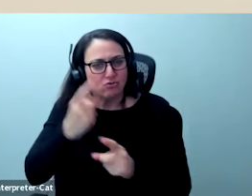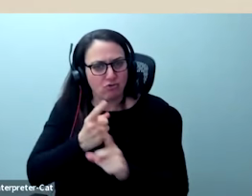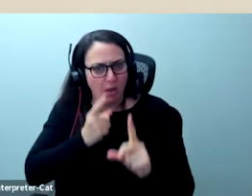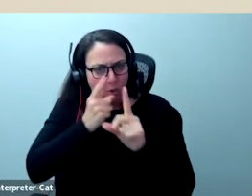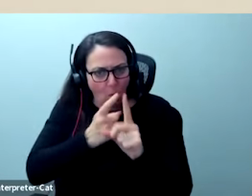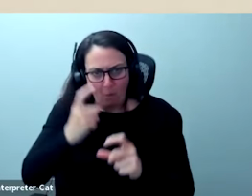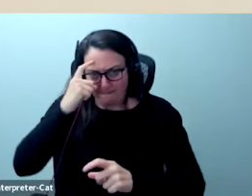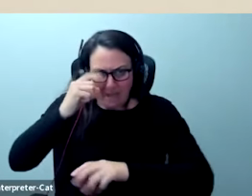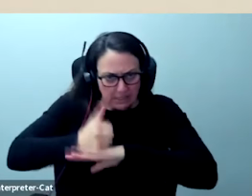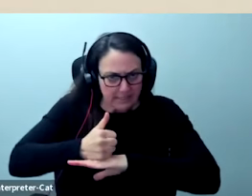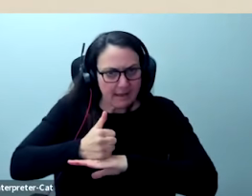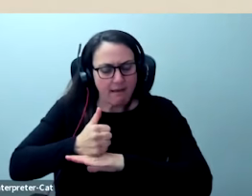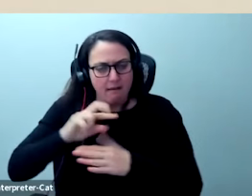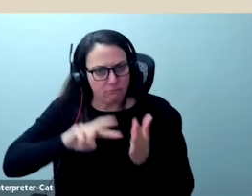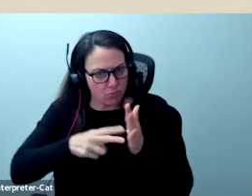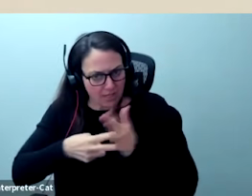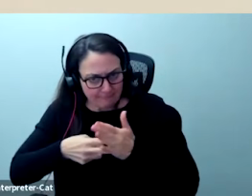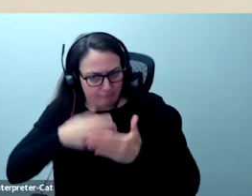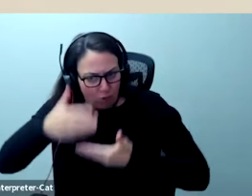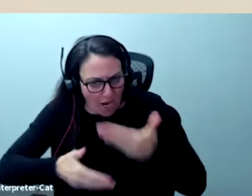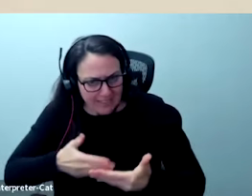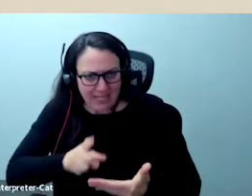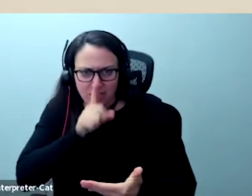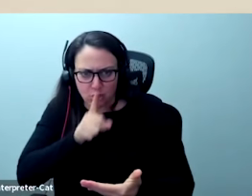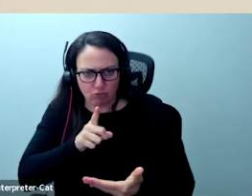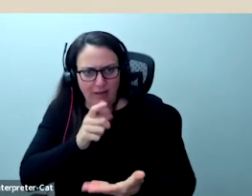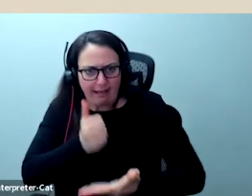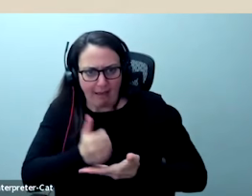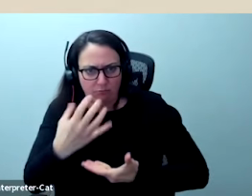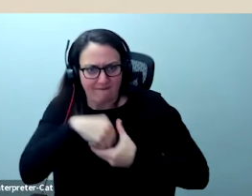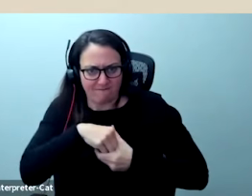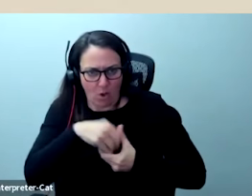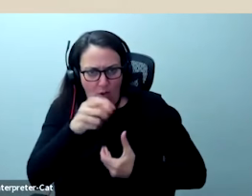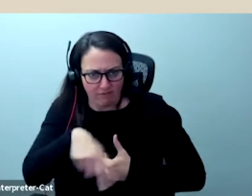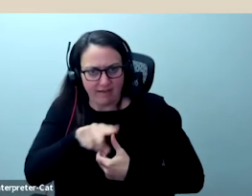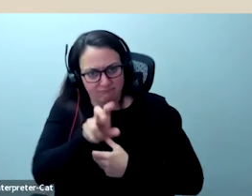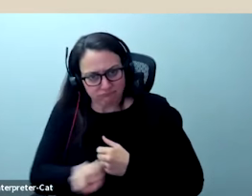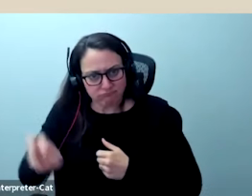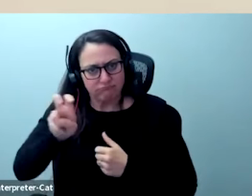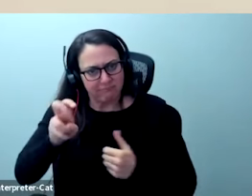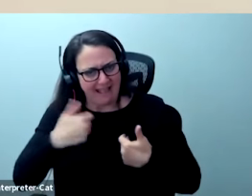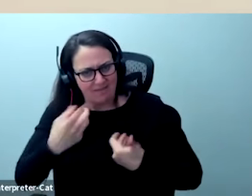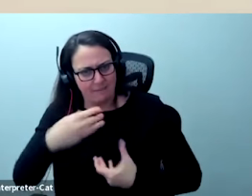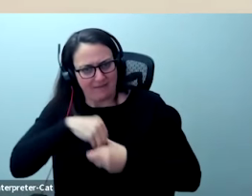and the right process to really bring them along the journey and really have them be part of the process.